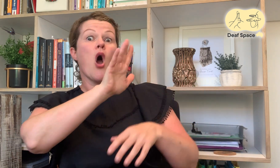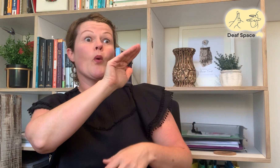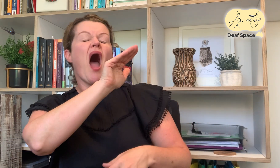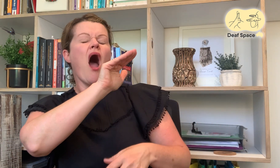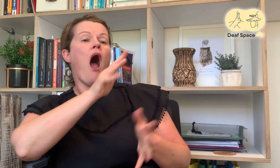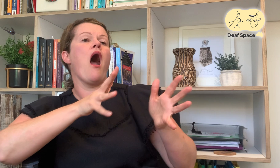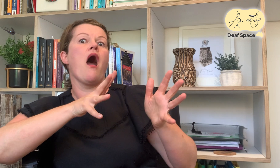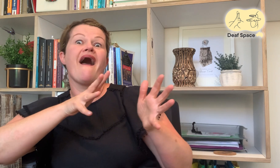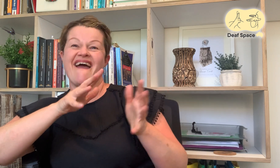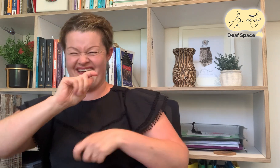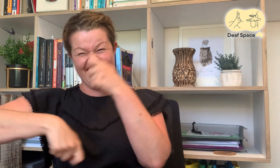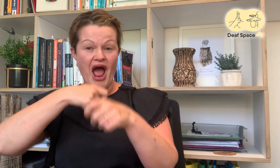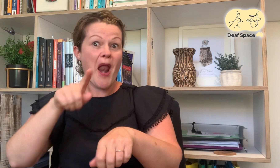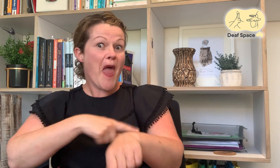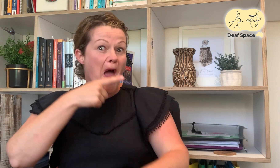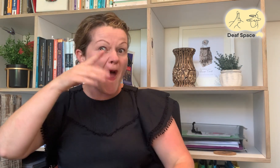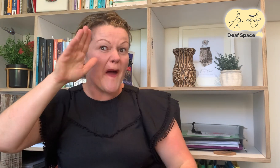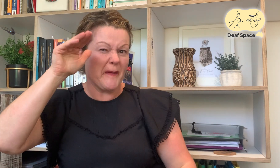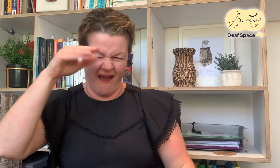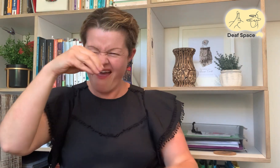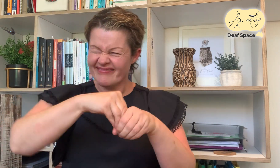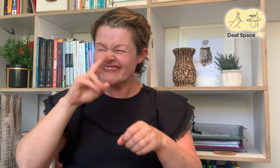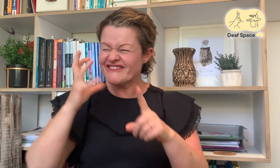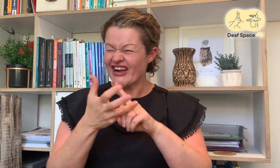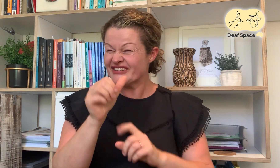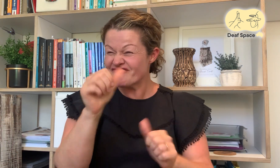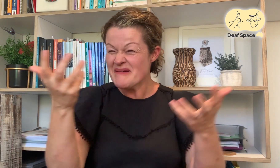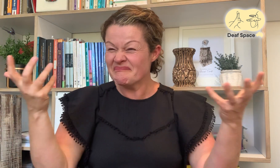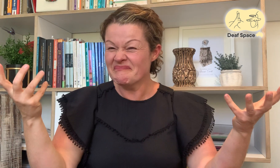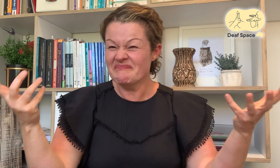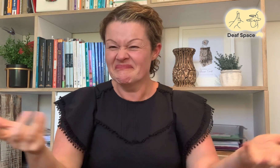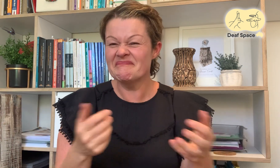typically this evolves into the long goodbye, a classic feature of Deaf culture.